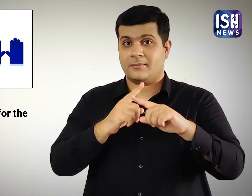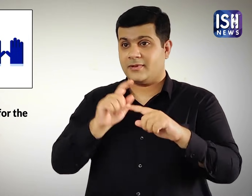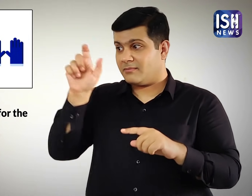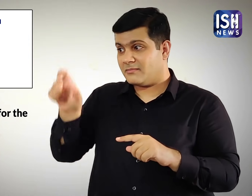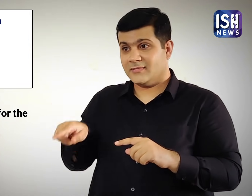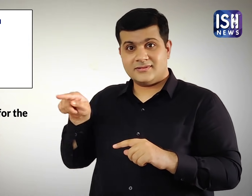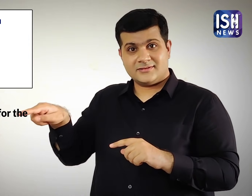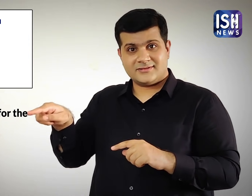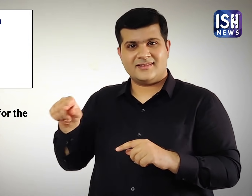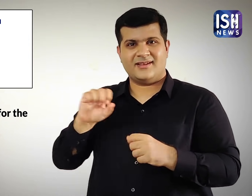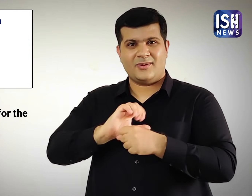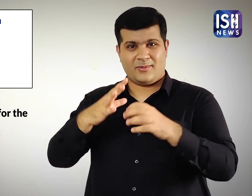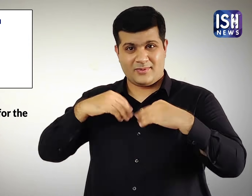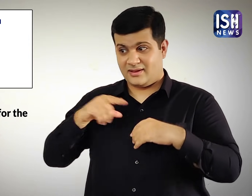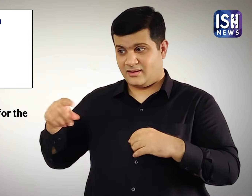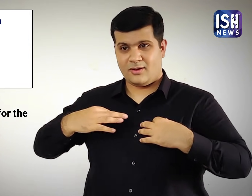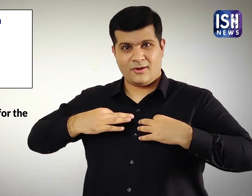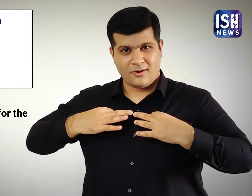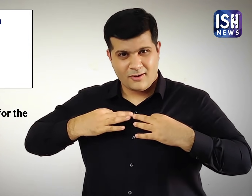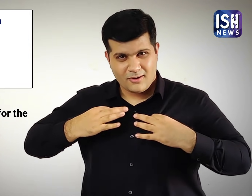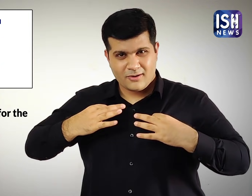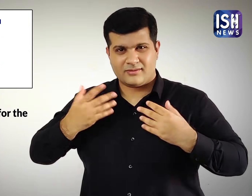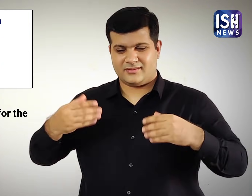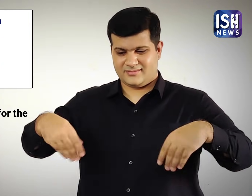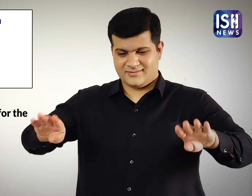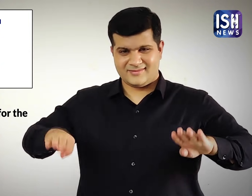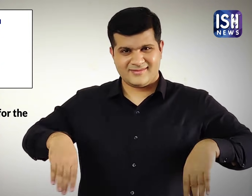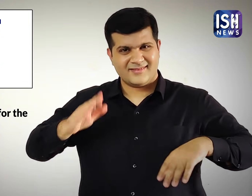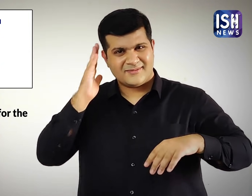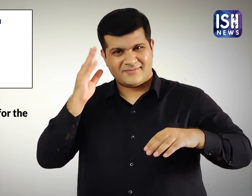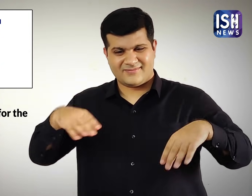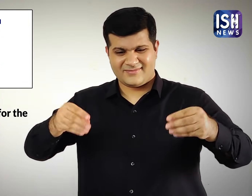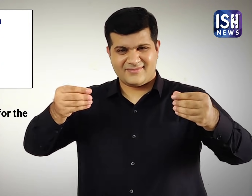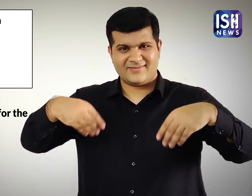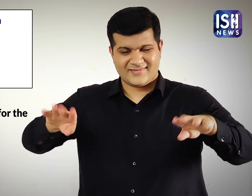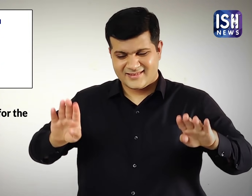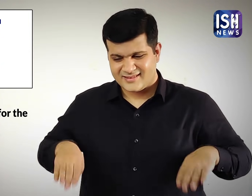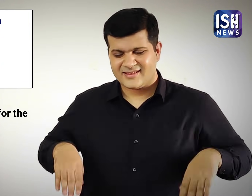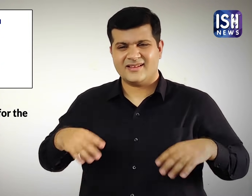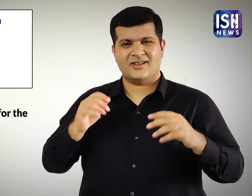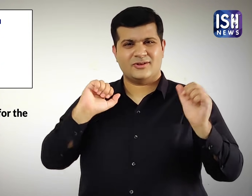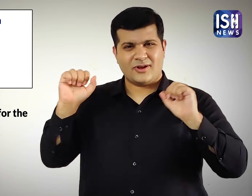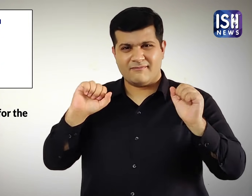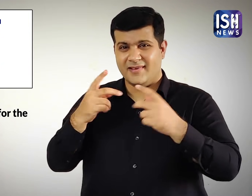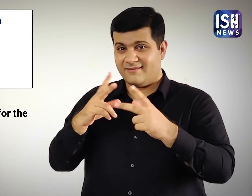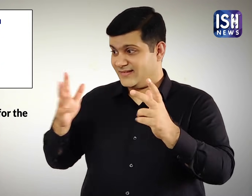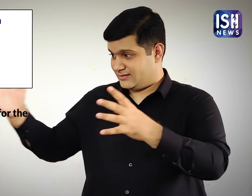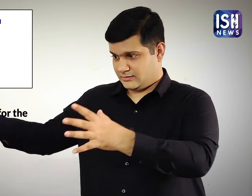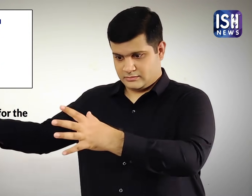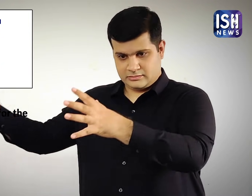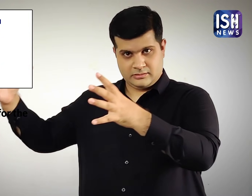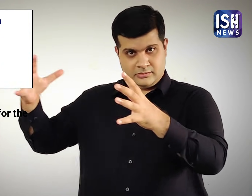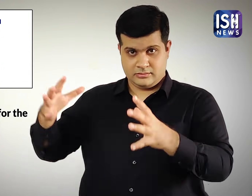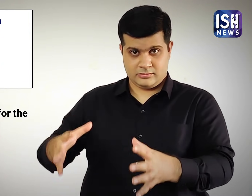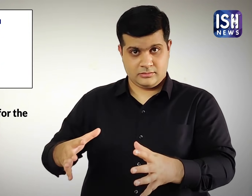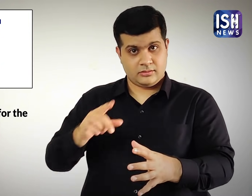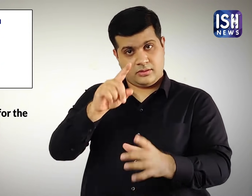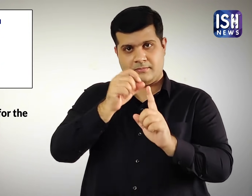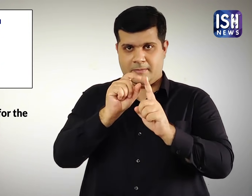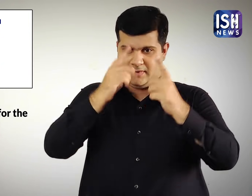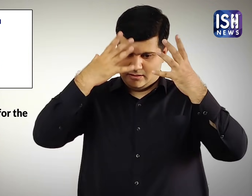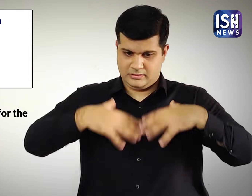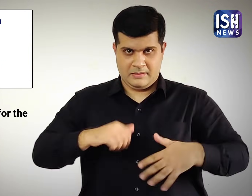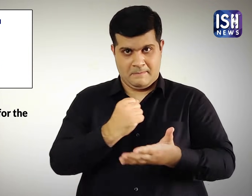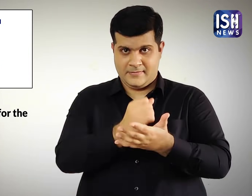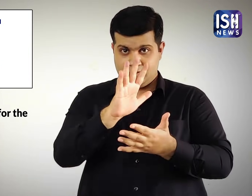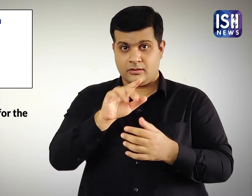Patient’s laundry must be handled while wearing PPE suit